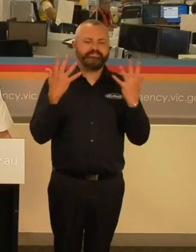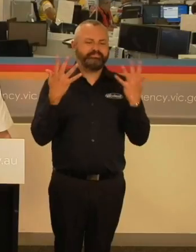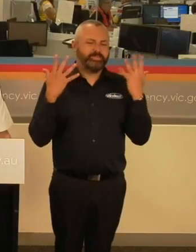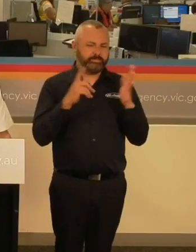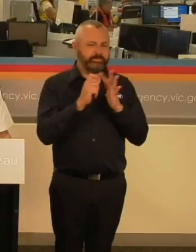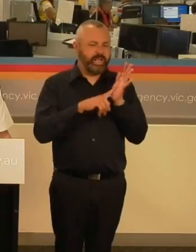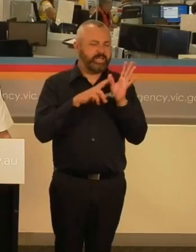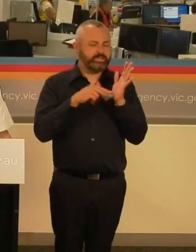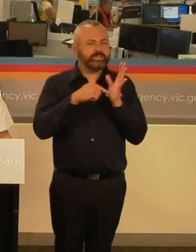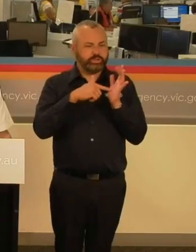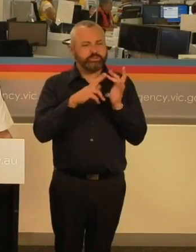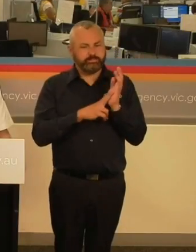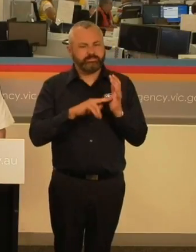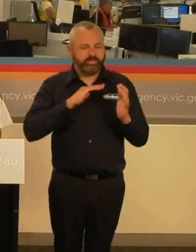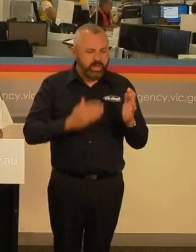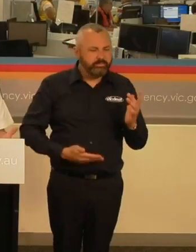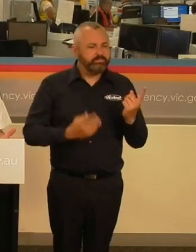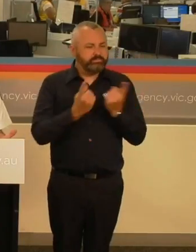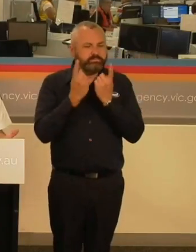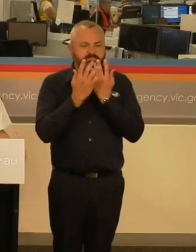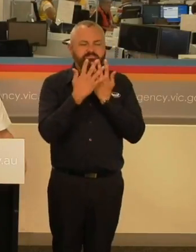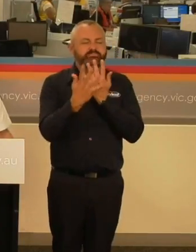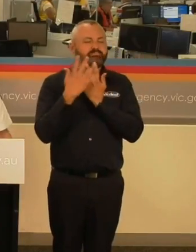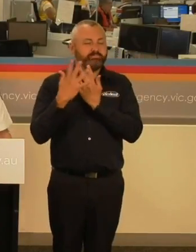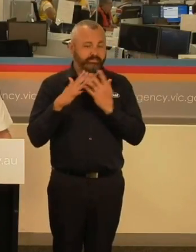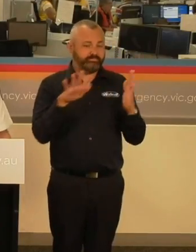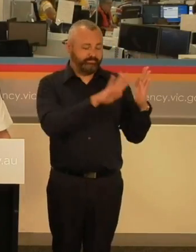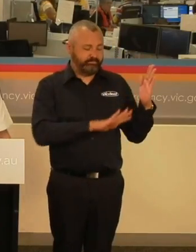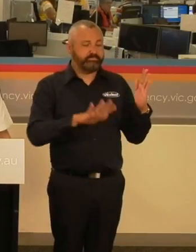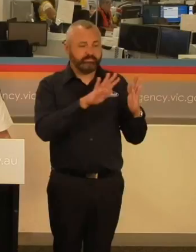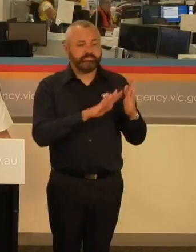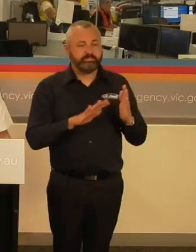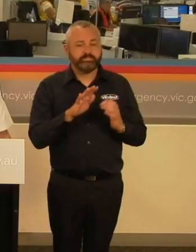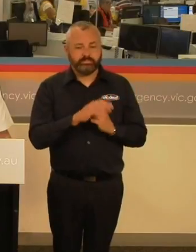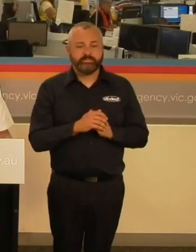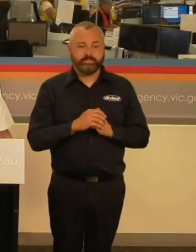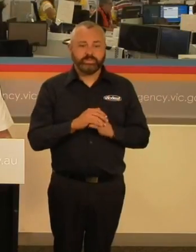planted for for harvesting and they're for sale on a new national market so the